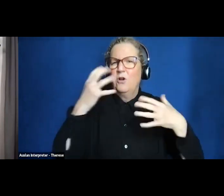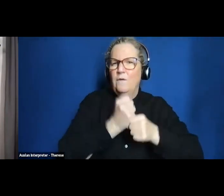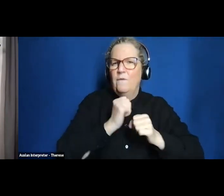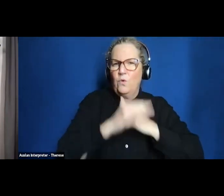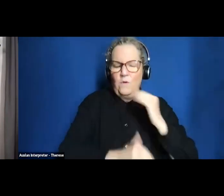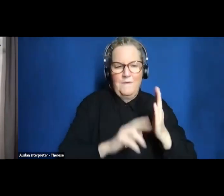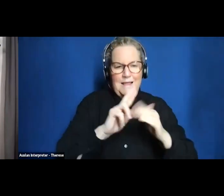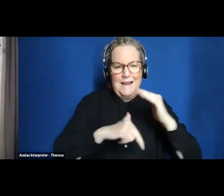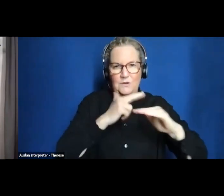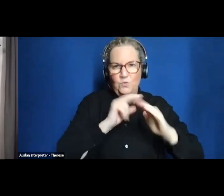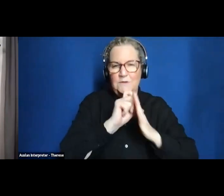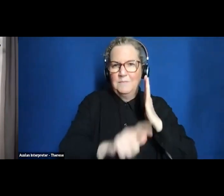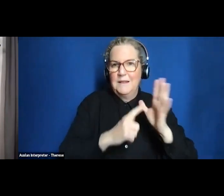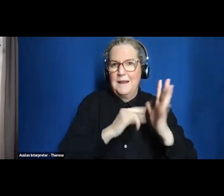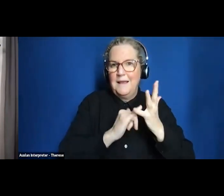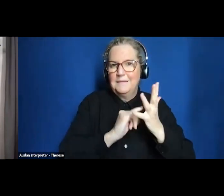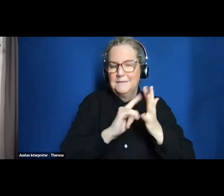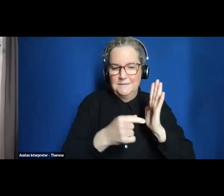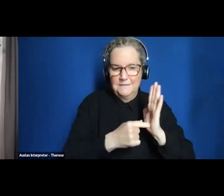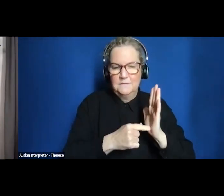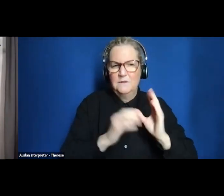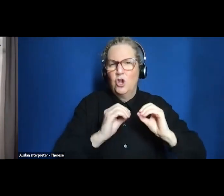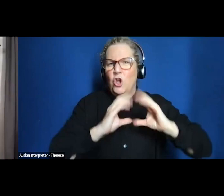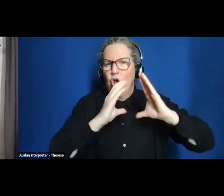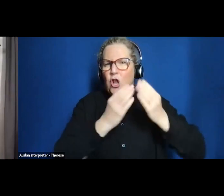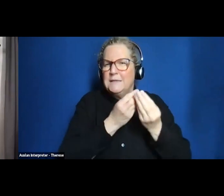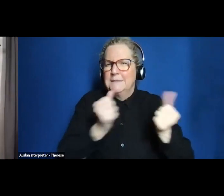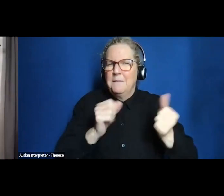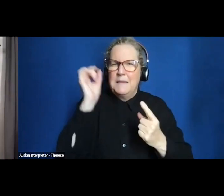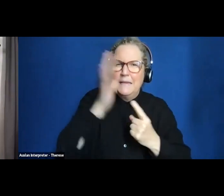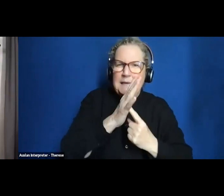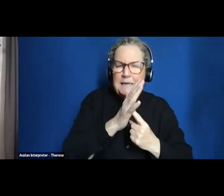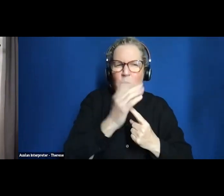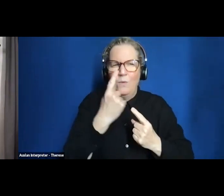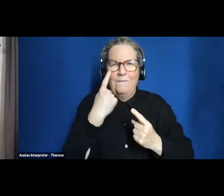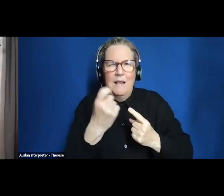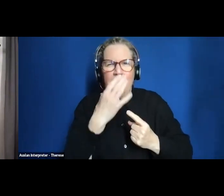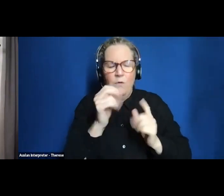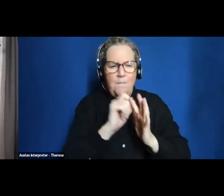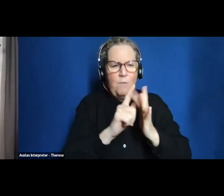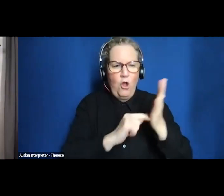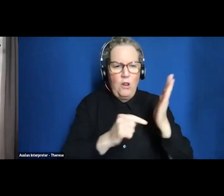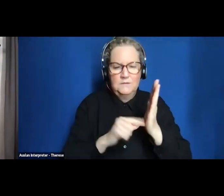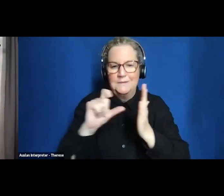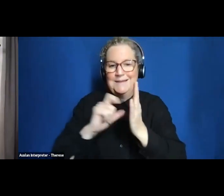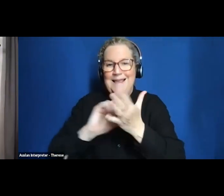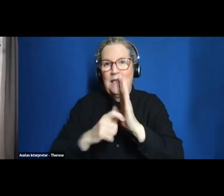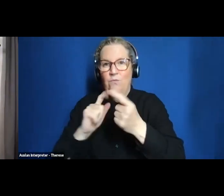data asset and highlight some of the key findings from the pilot. Catherine will cover current data gaps